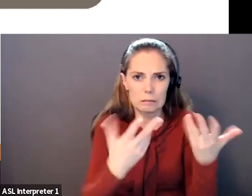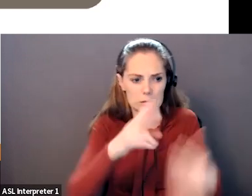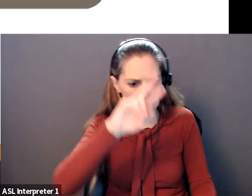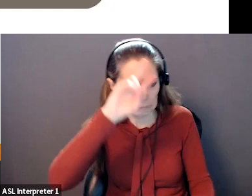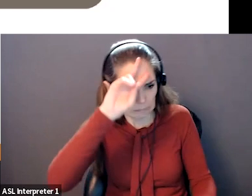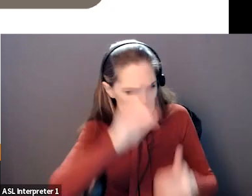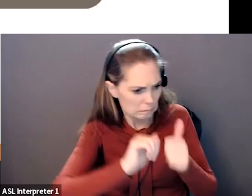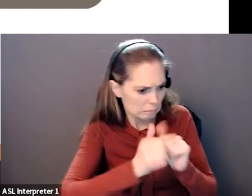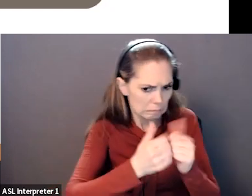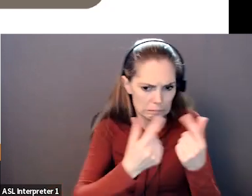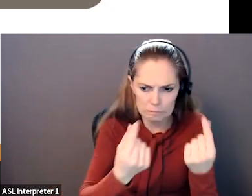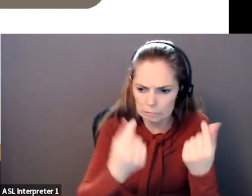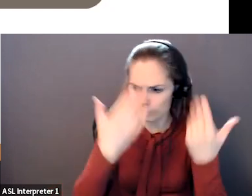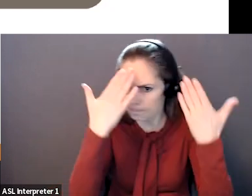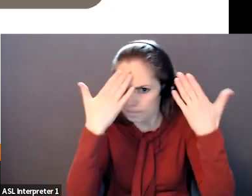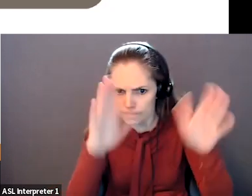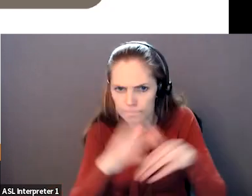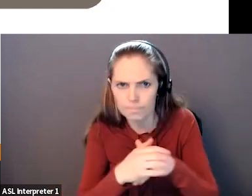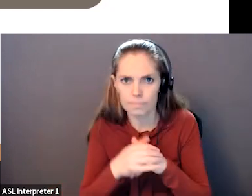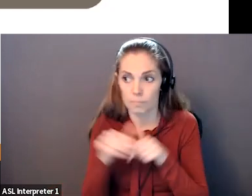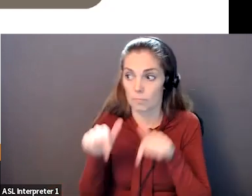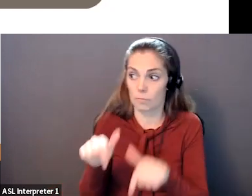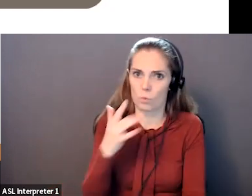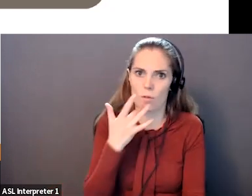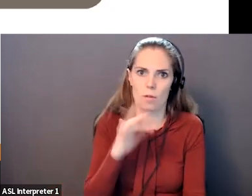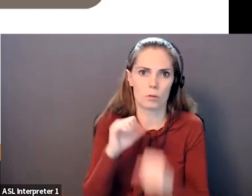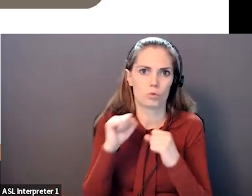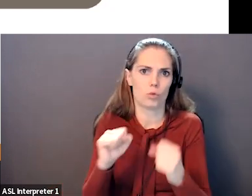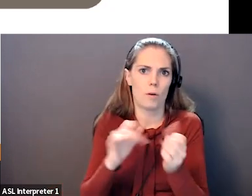a very strong medical team with a public health background and so they're very committed to this.